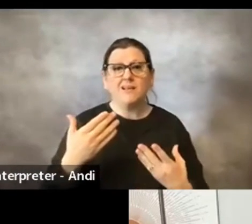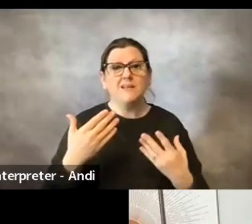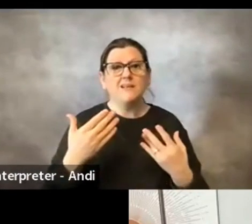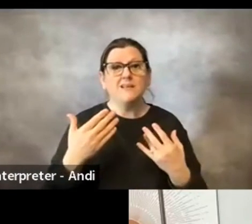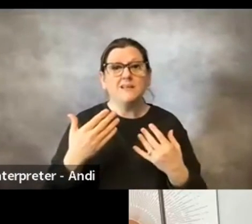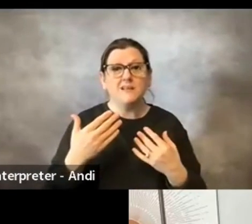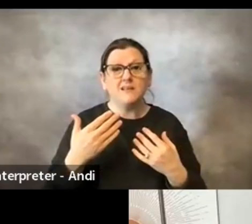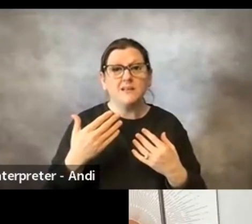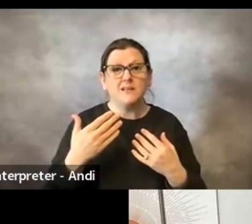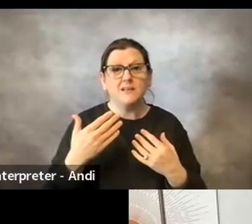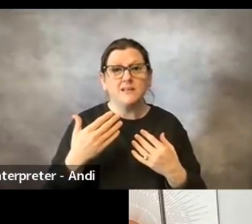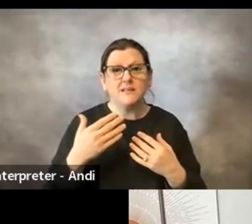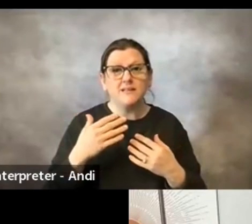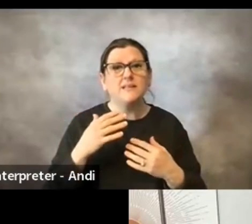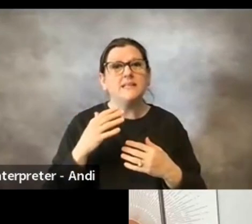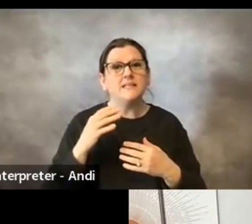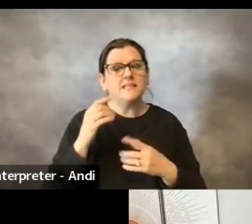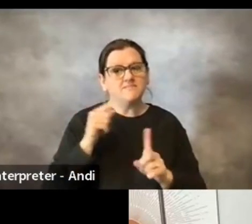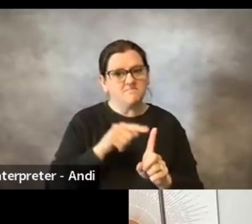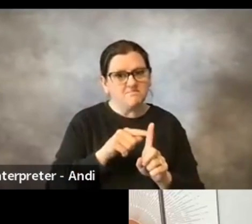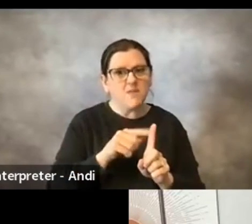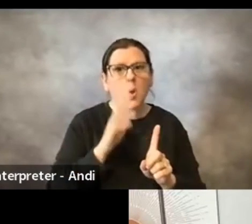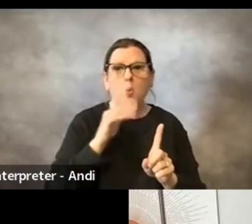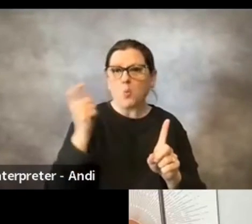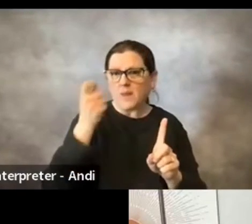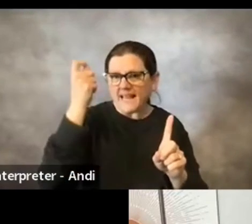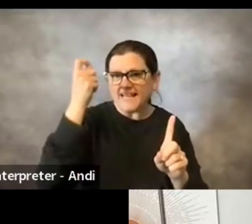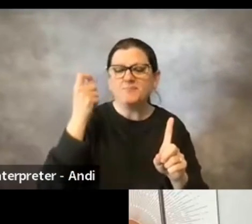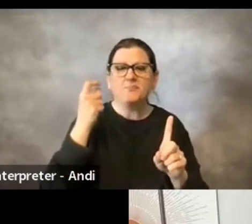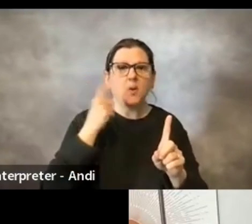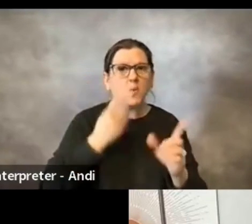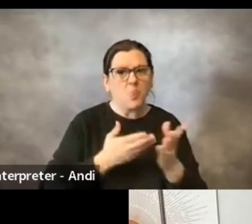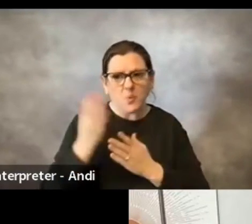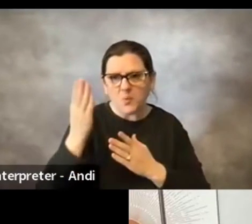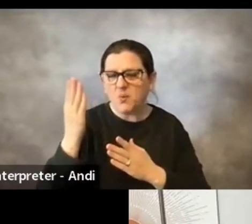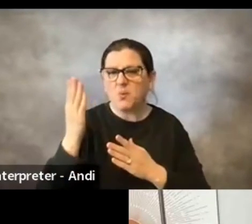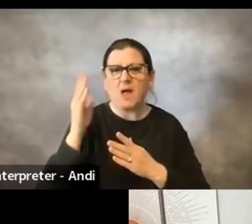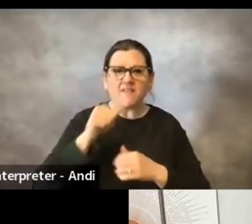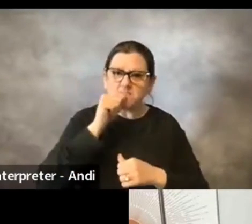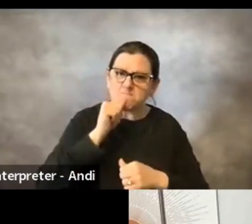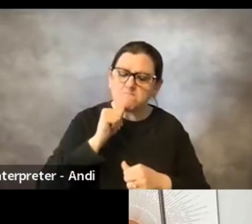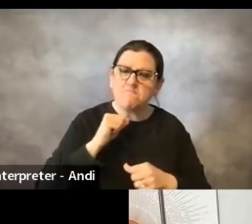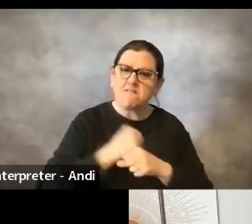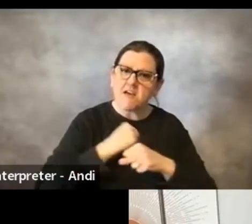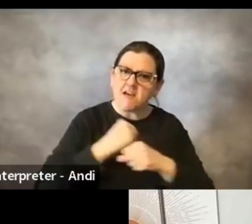your son, he's a winner, and he will win and he will get through this just awkward just continuing to fight the good fight. A lot of times people